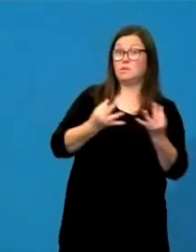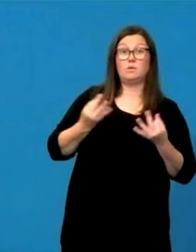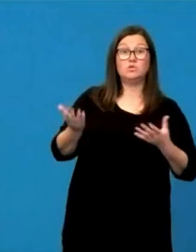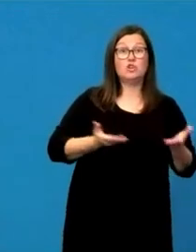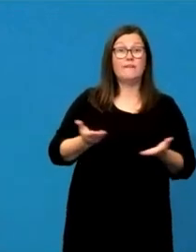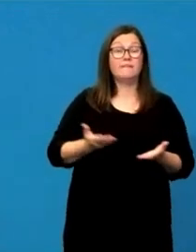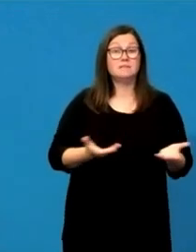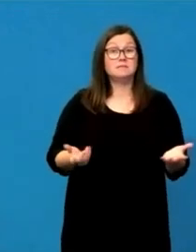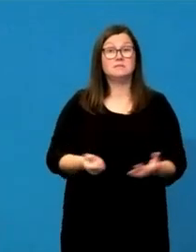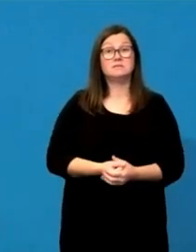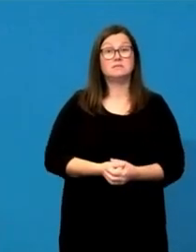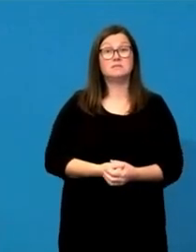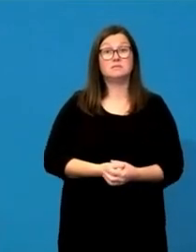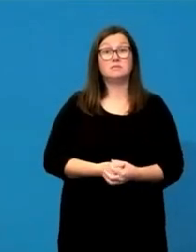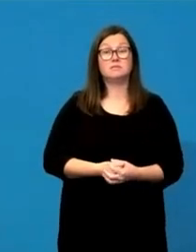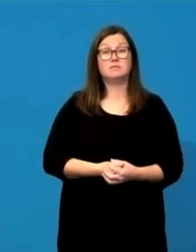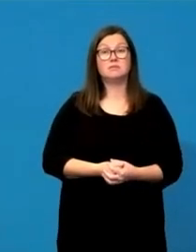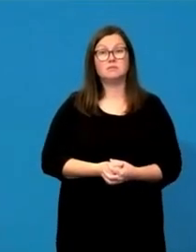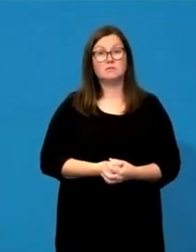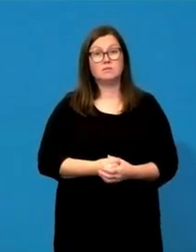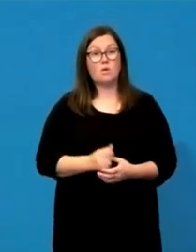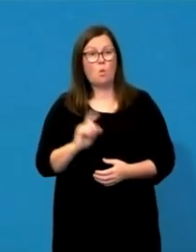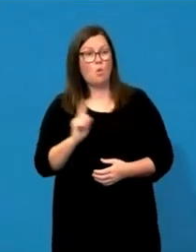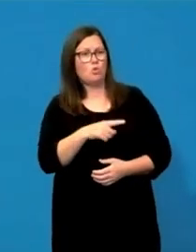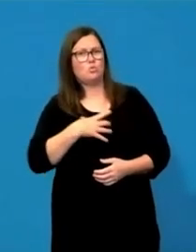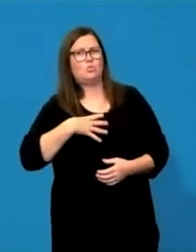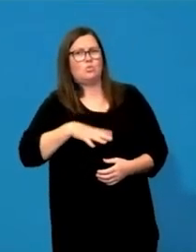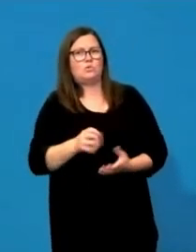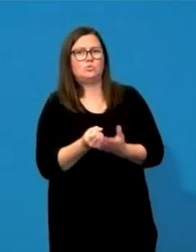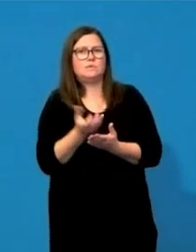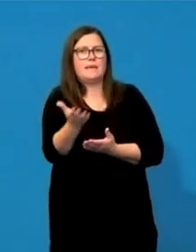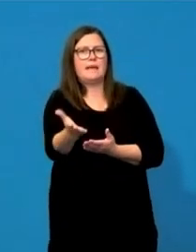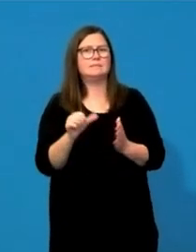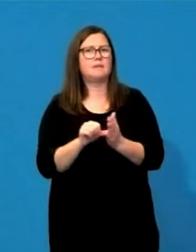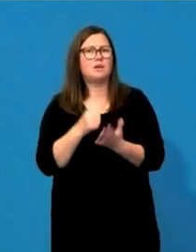And - CHAIR: Sorry, what would you have liked to be able to spend money on for the